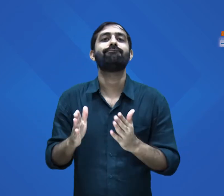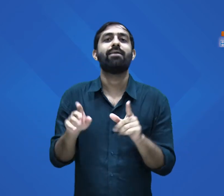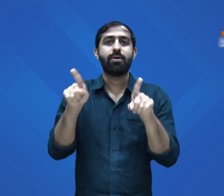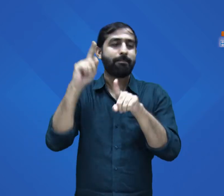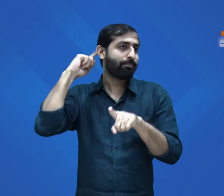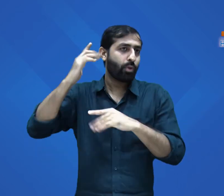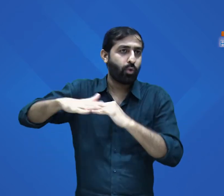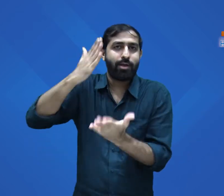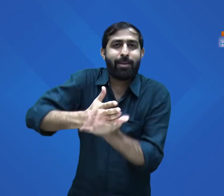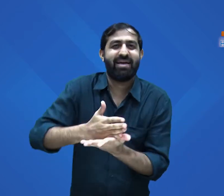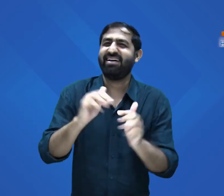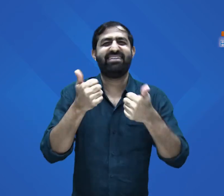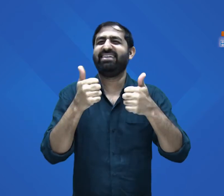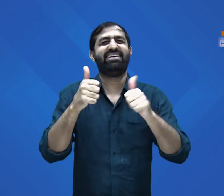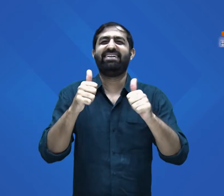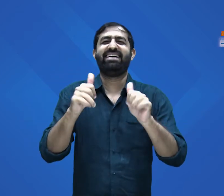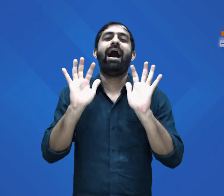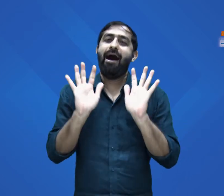So our brain never actually stops thinking.